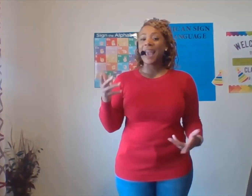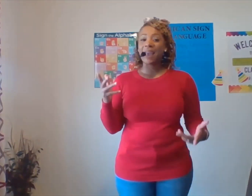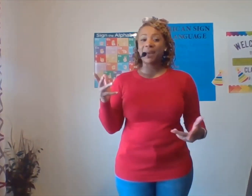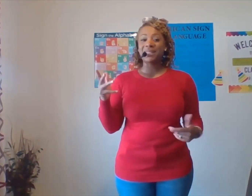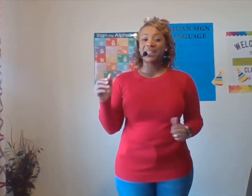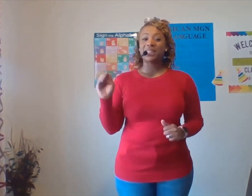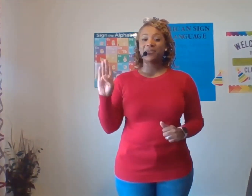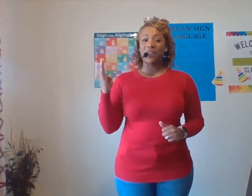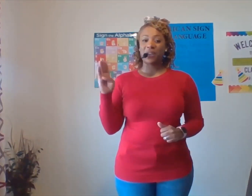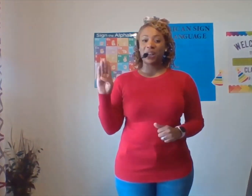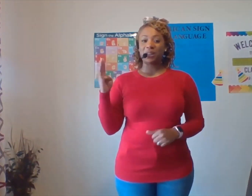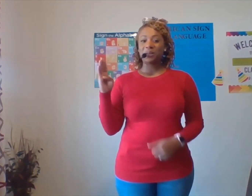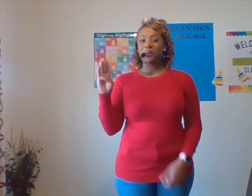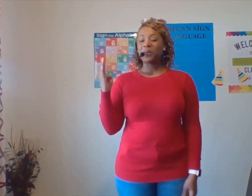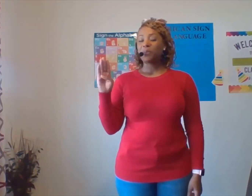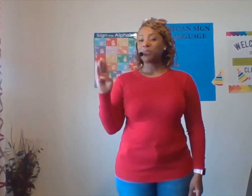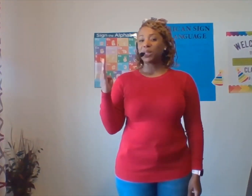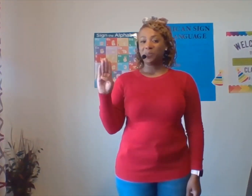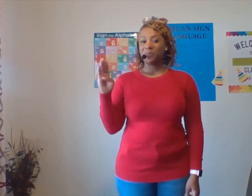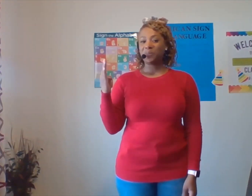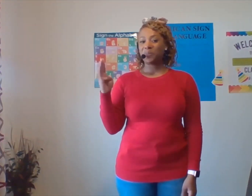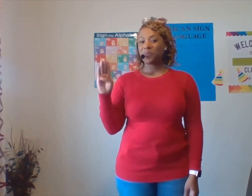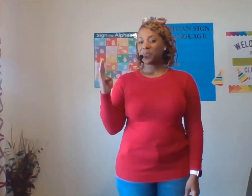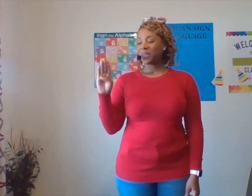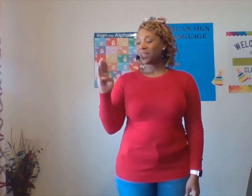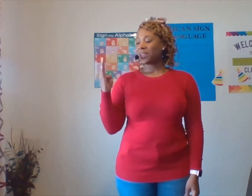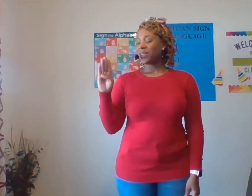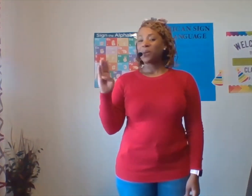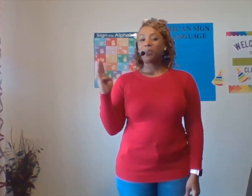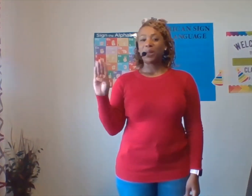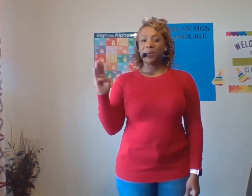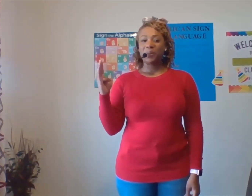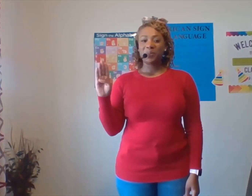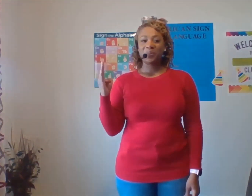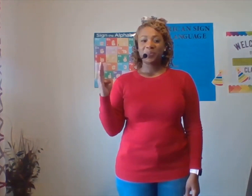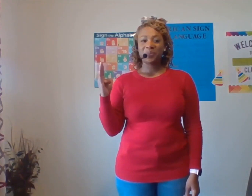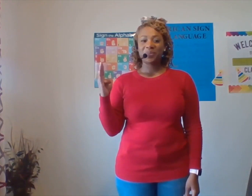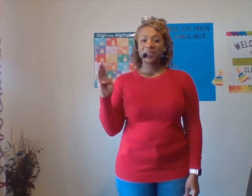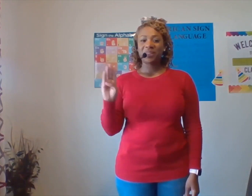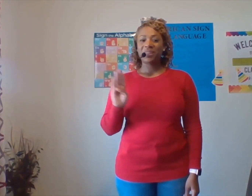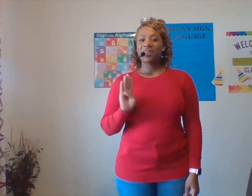and my son's favorite color blue bluh